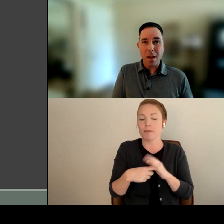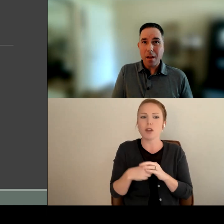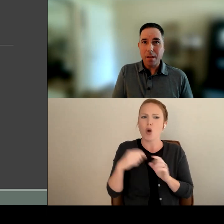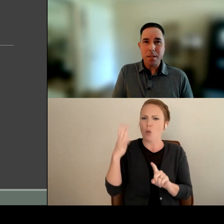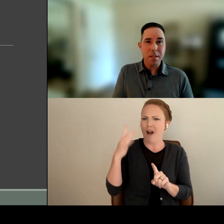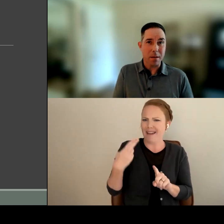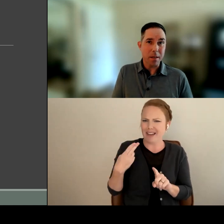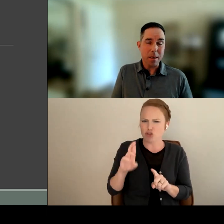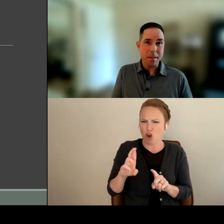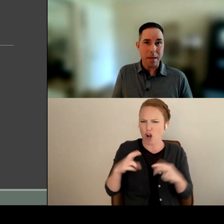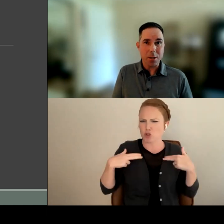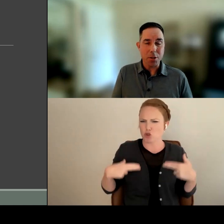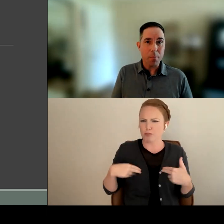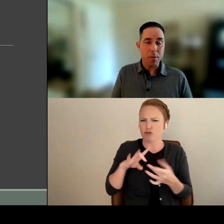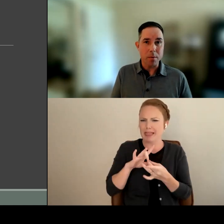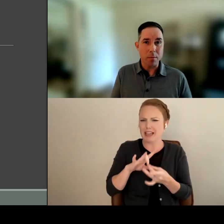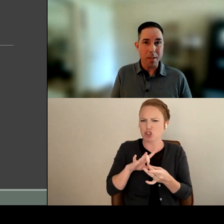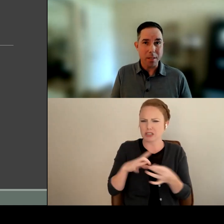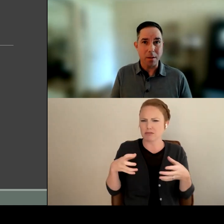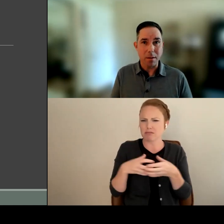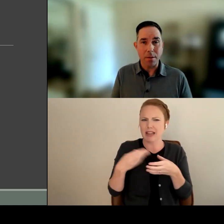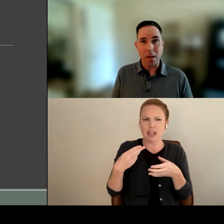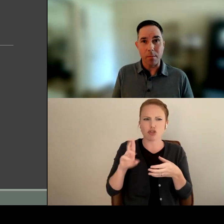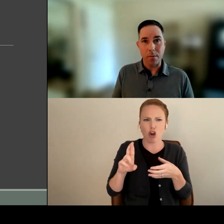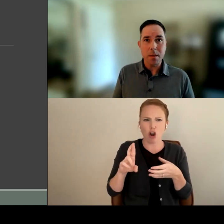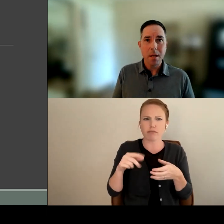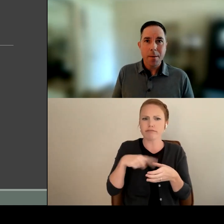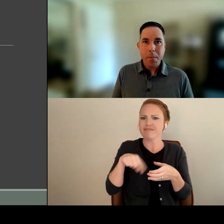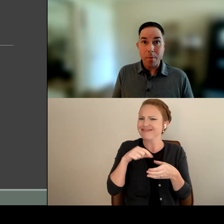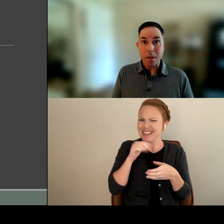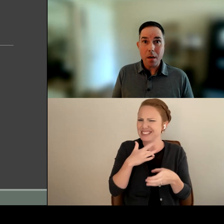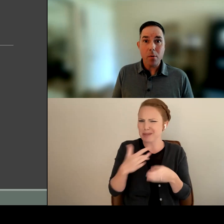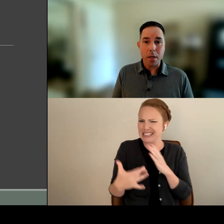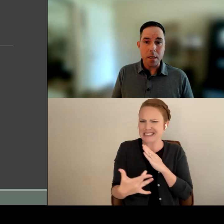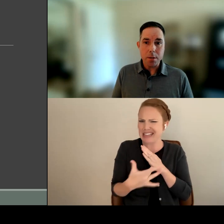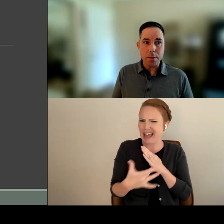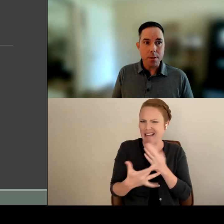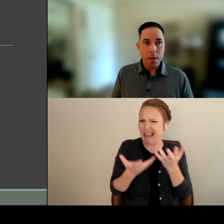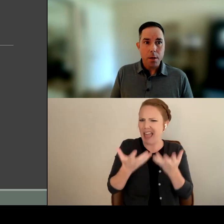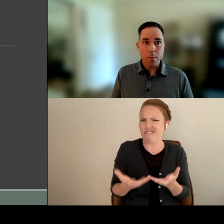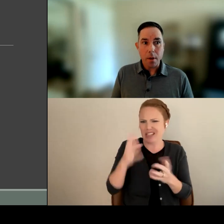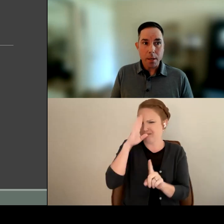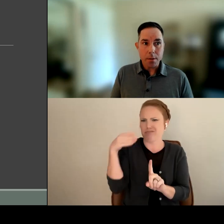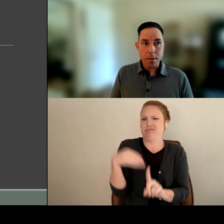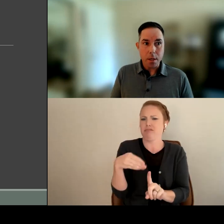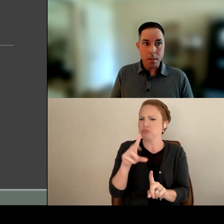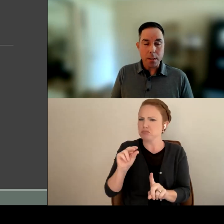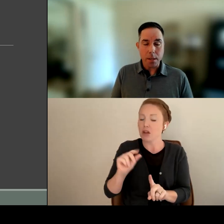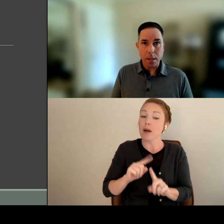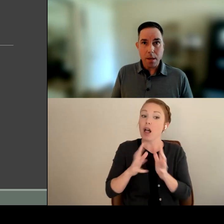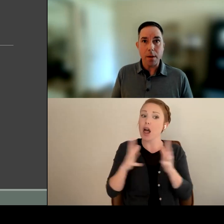It's not necessarily a tech shop, you don't necessarily think upfront, but a lot of organizations, human relations does a significant